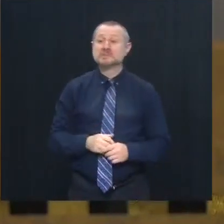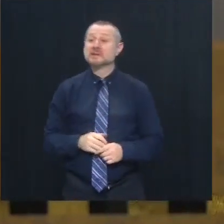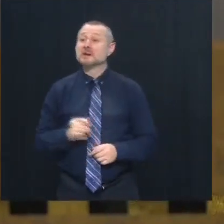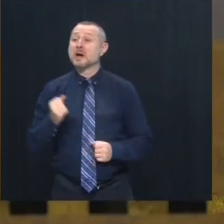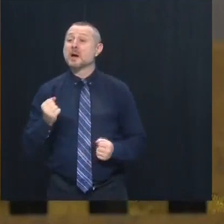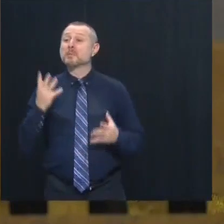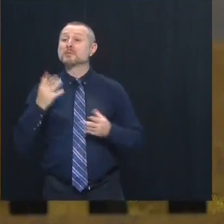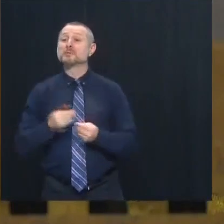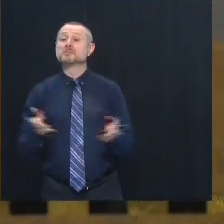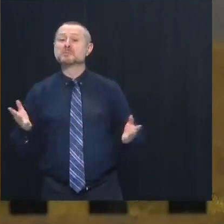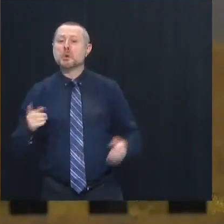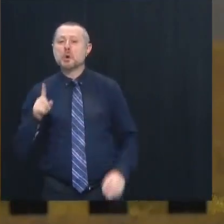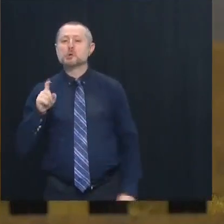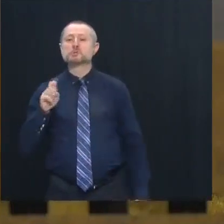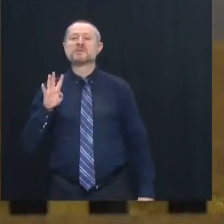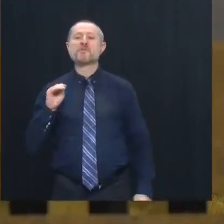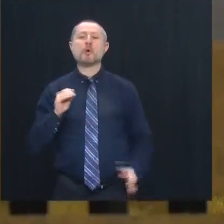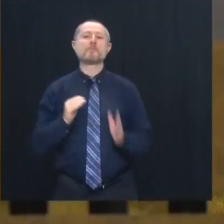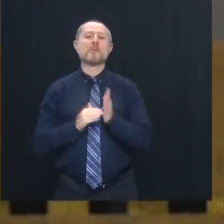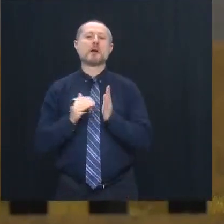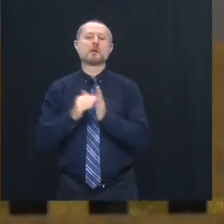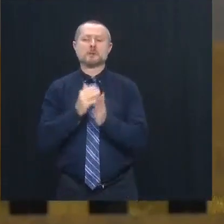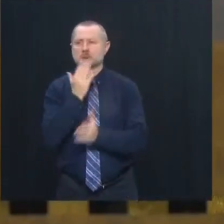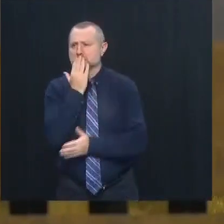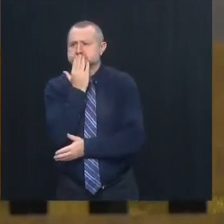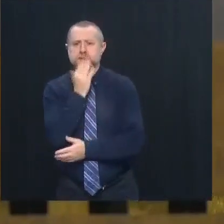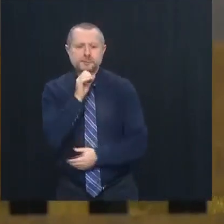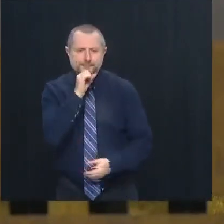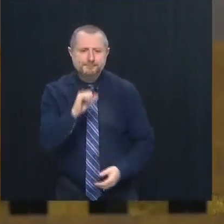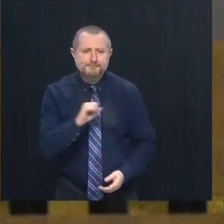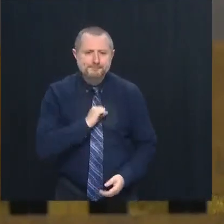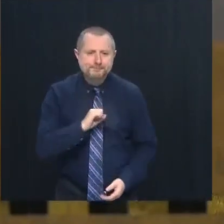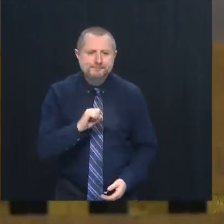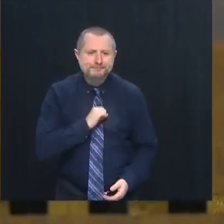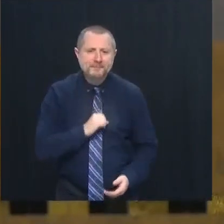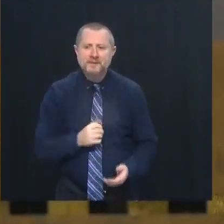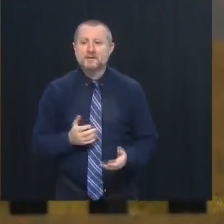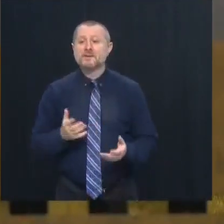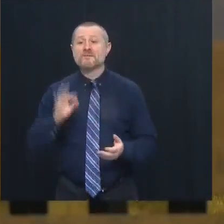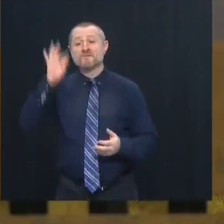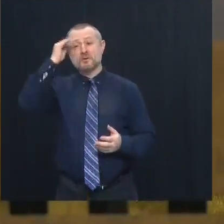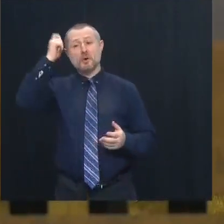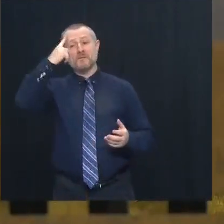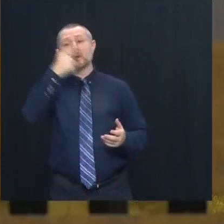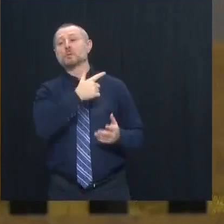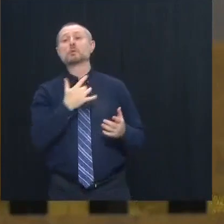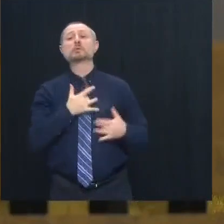SAYS IT WILL COST $6.6 BILLION TO DO A FAIR DISTRIBUTION PROGRAM.